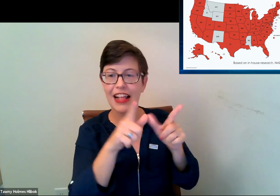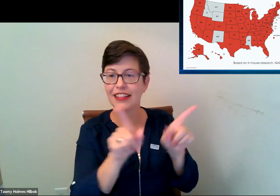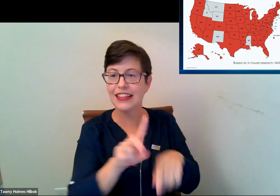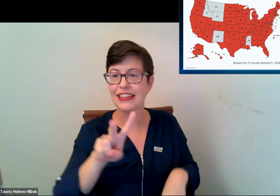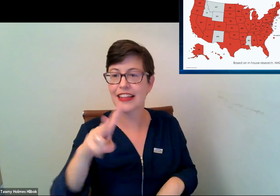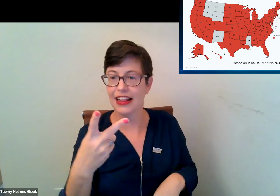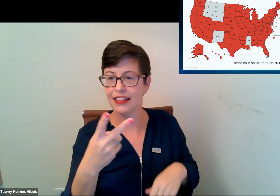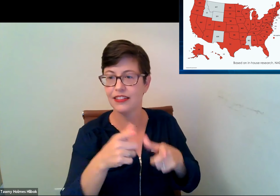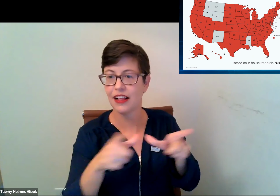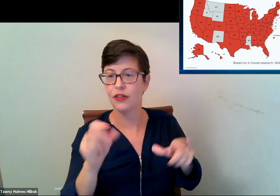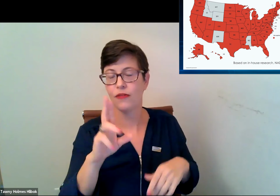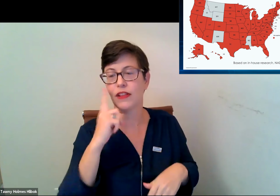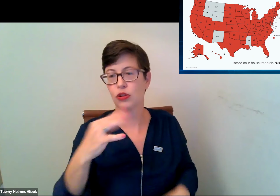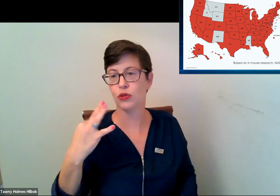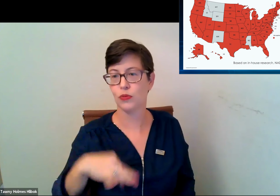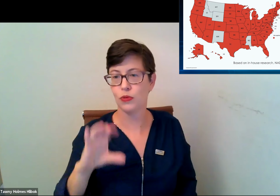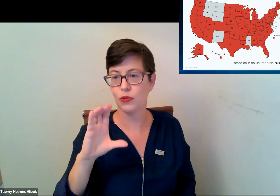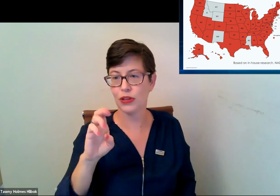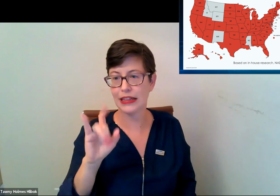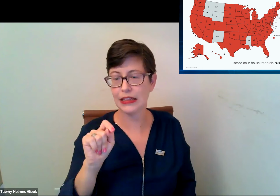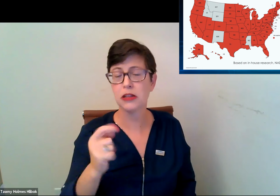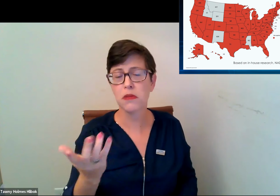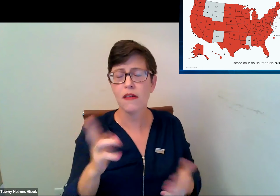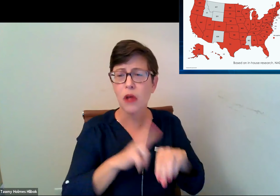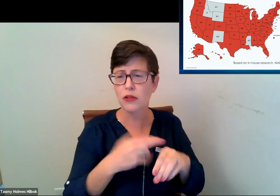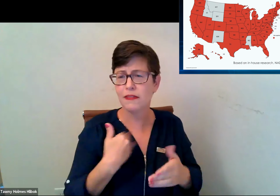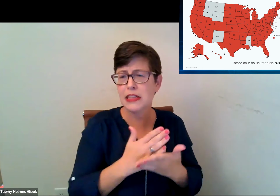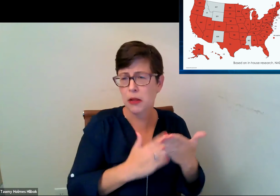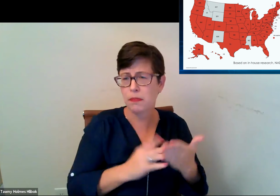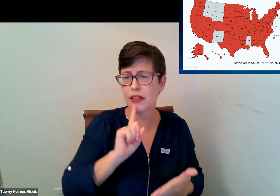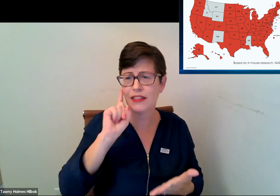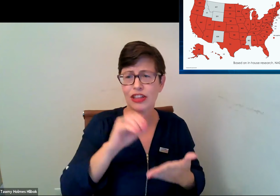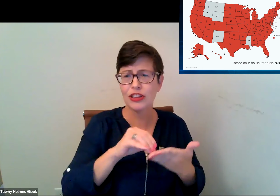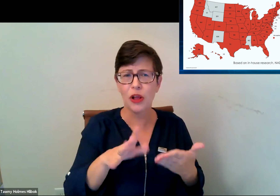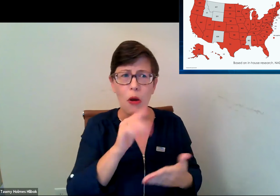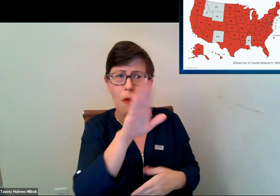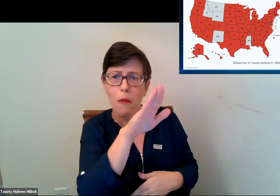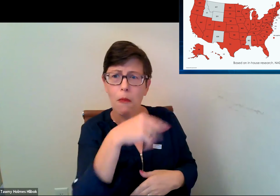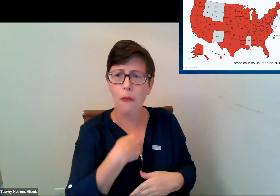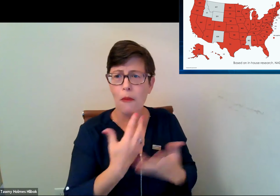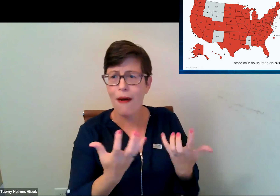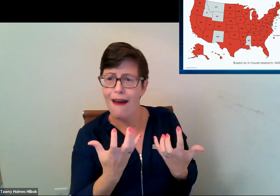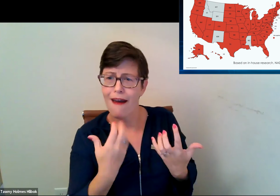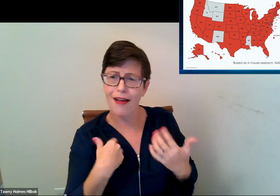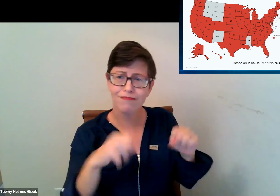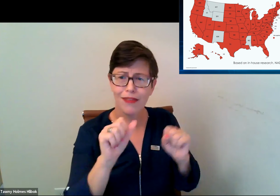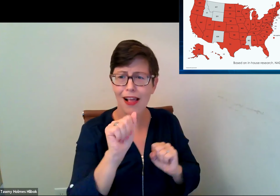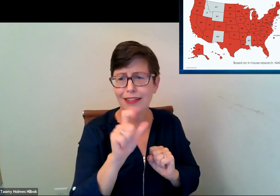who wanted to learn sign language as a second language they were the ones receiving credit now, of course, there were some deaf students who